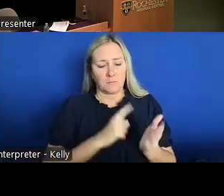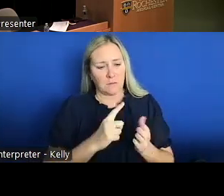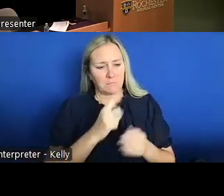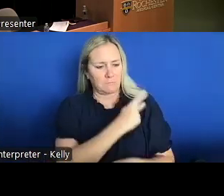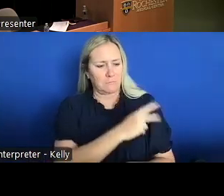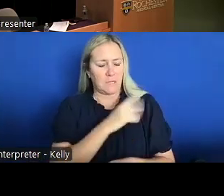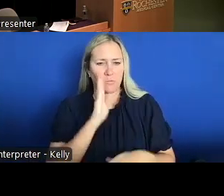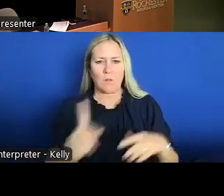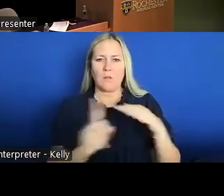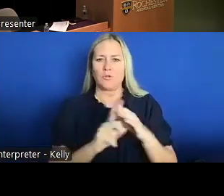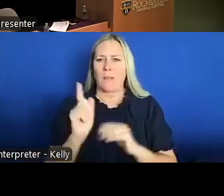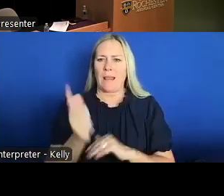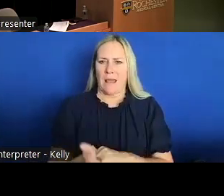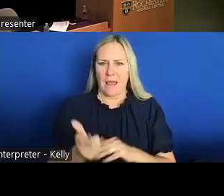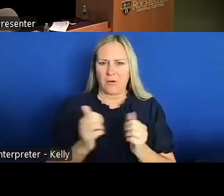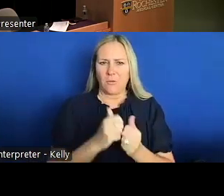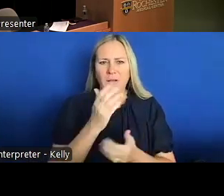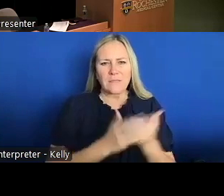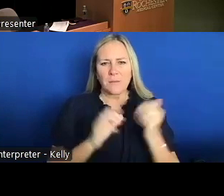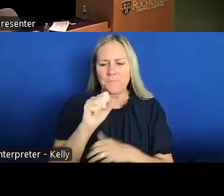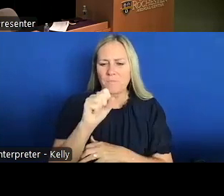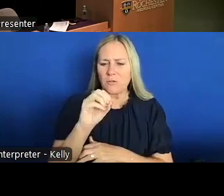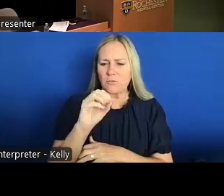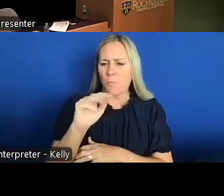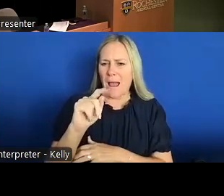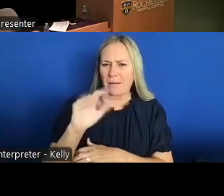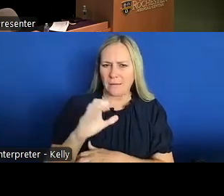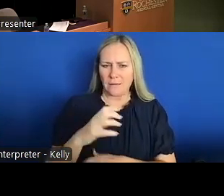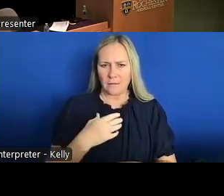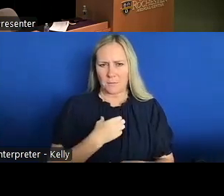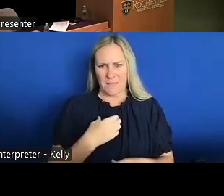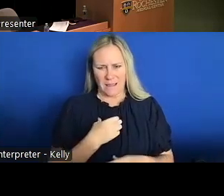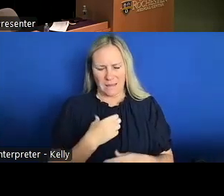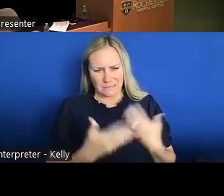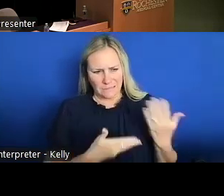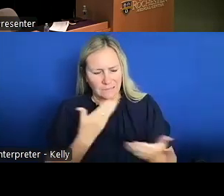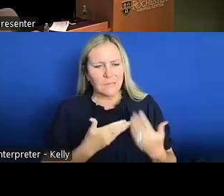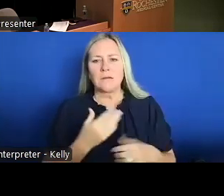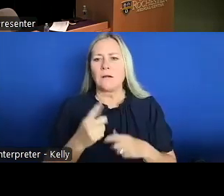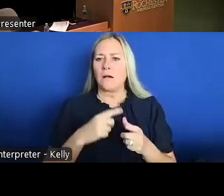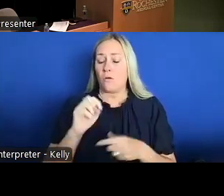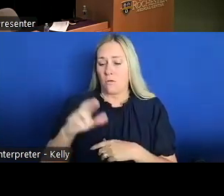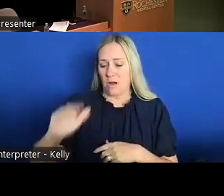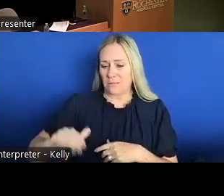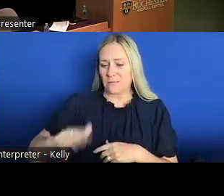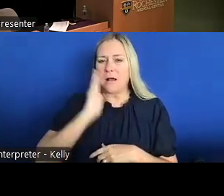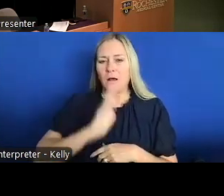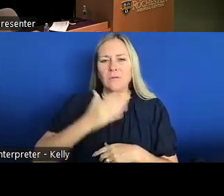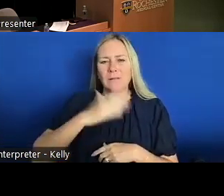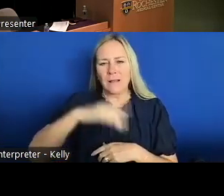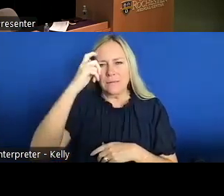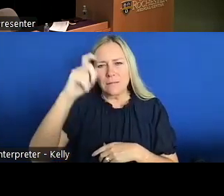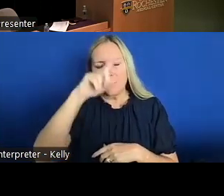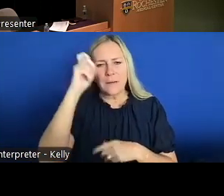child will be will be having nightmares because there was a death in the family um and K wider